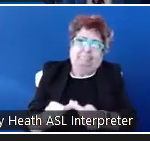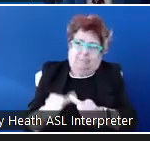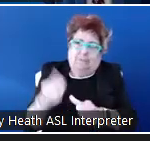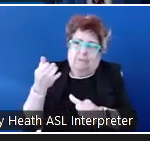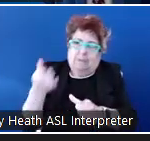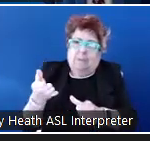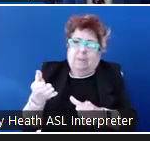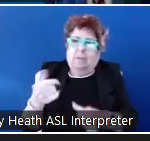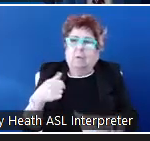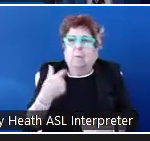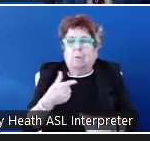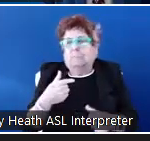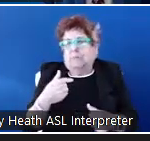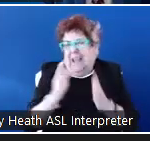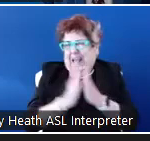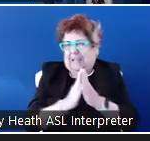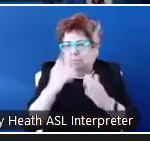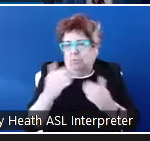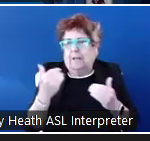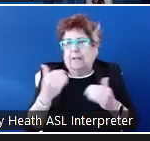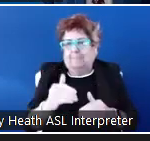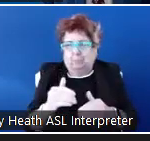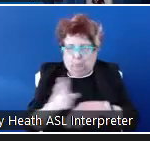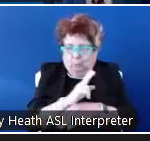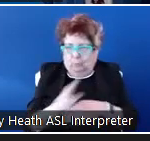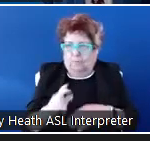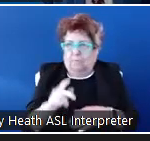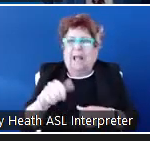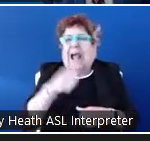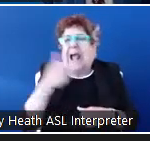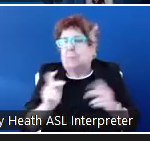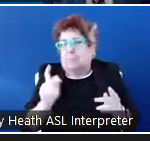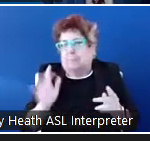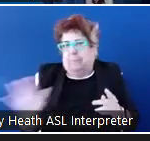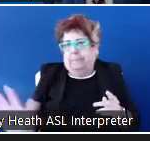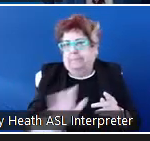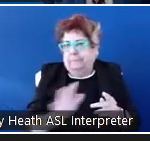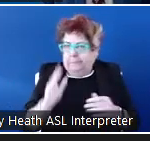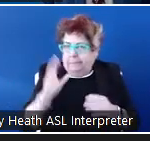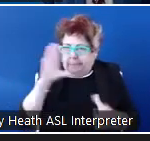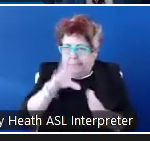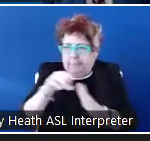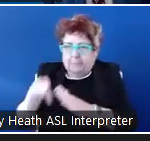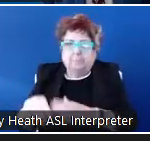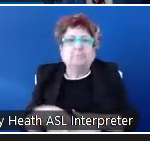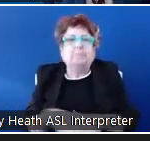their own camera visibility only to when they are speaking. For those who are using a screen reader and want to silence